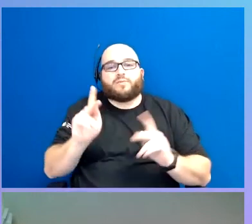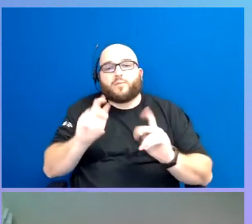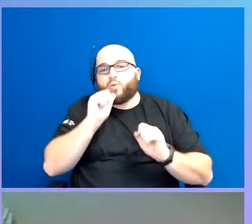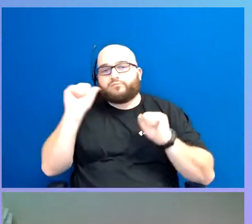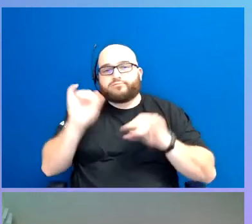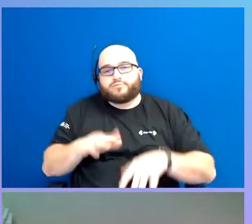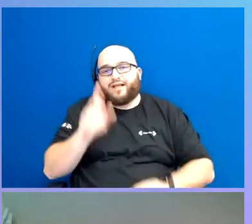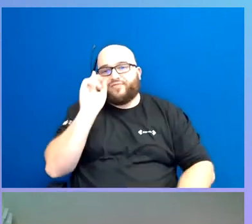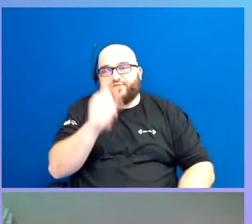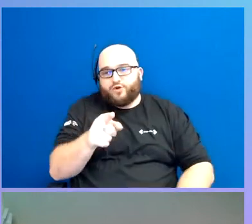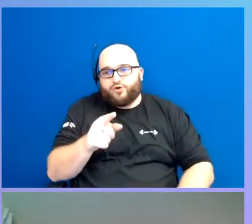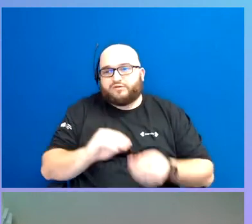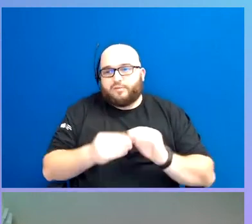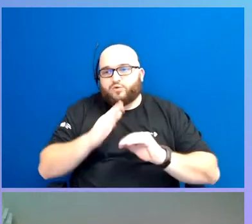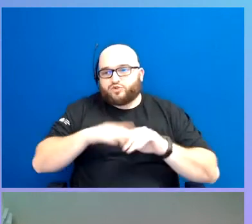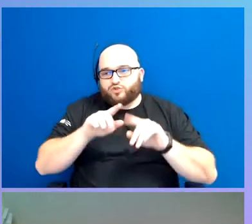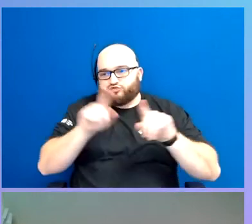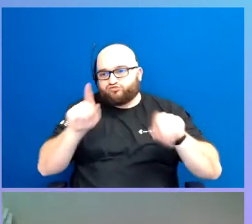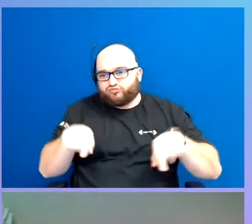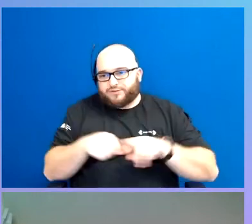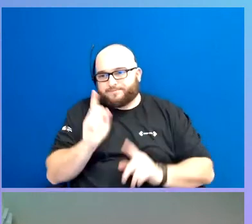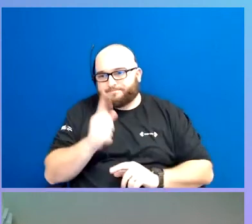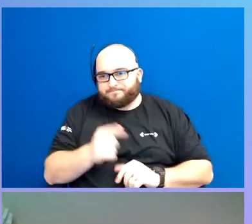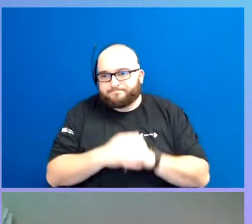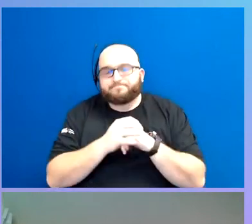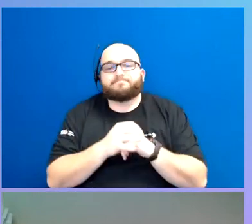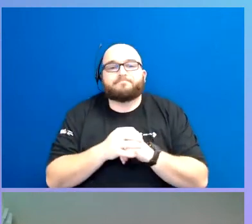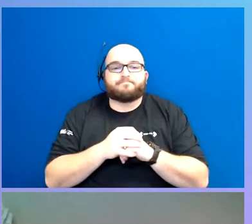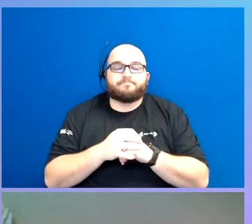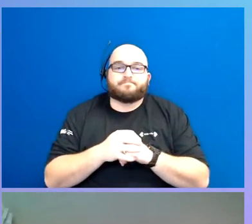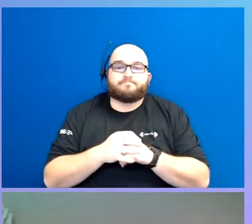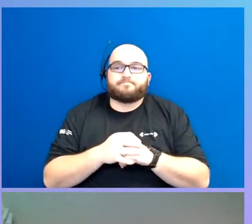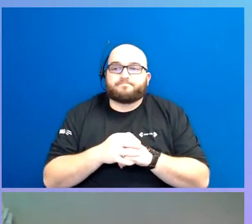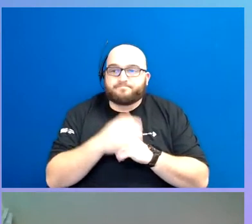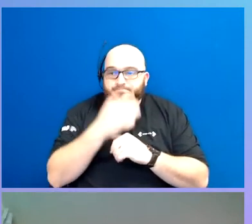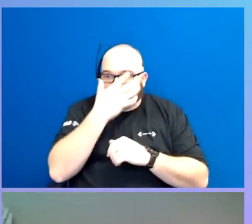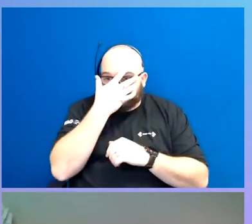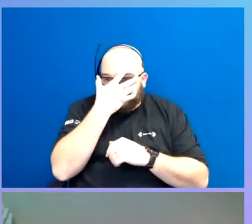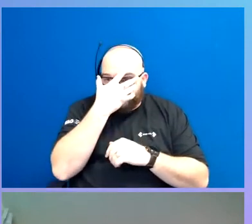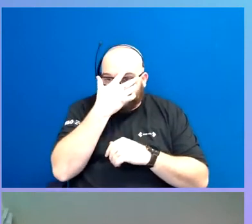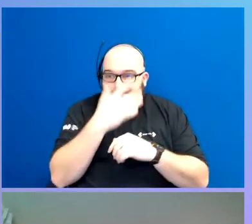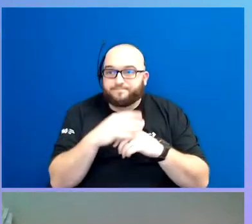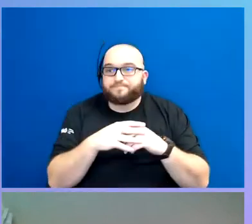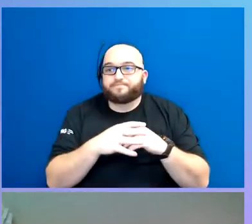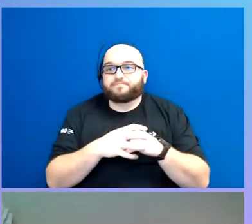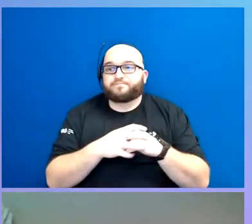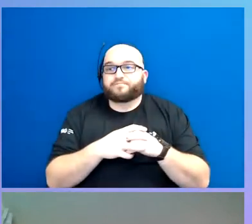Right? So um. So this this